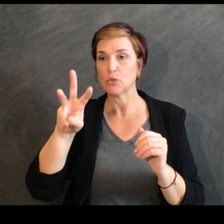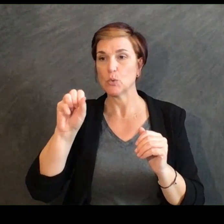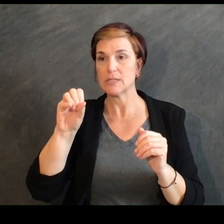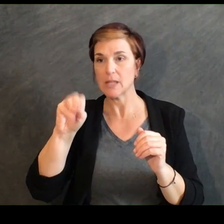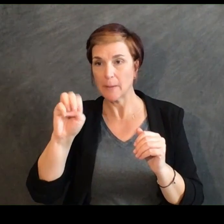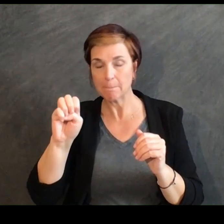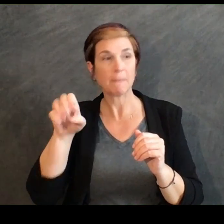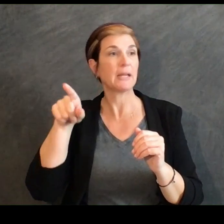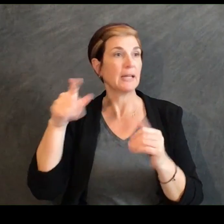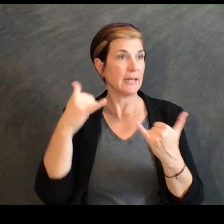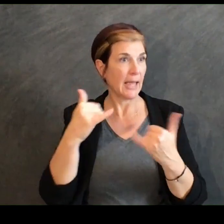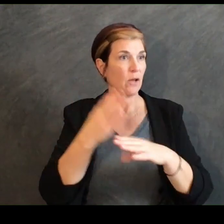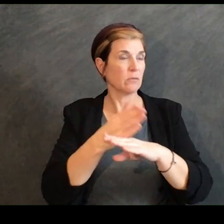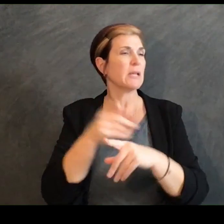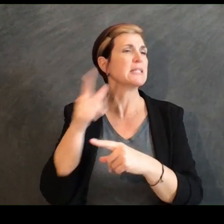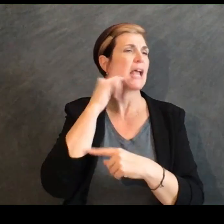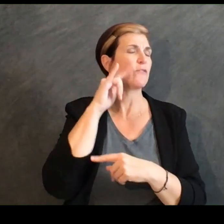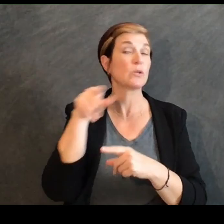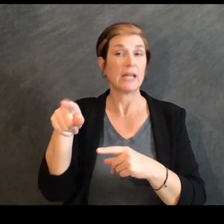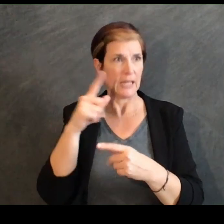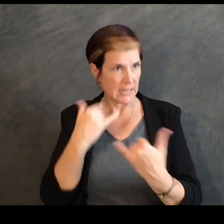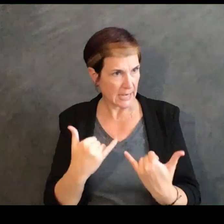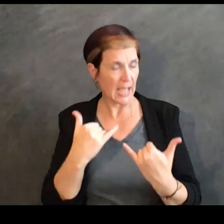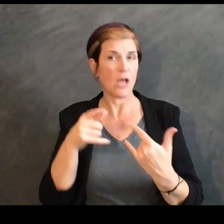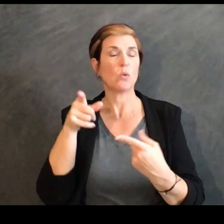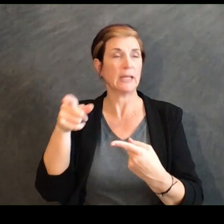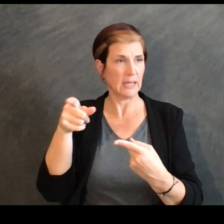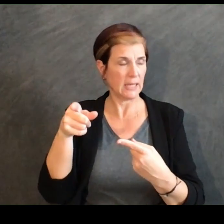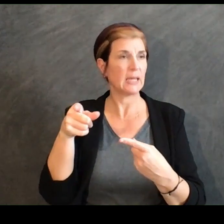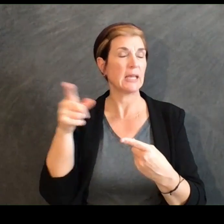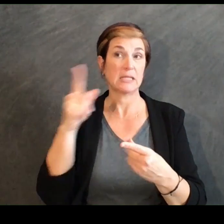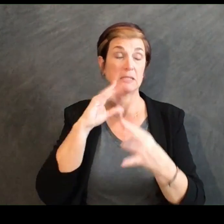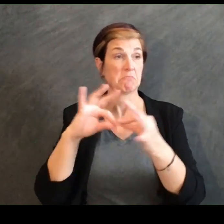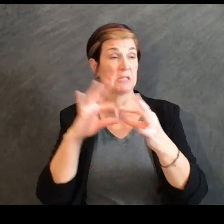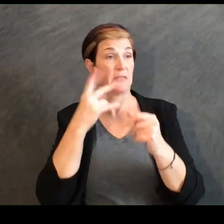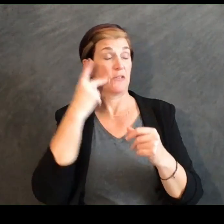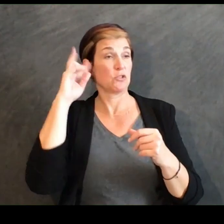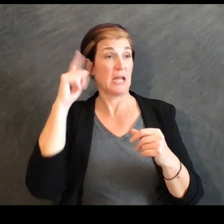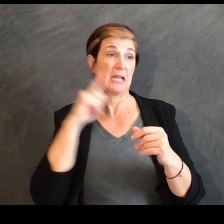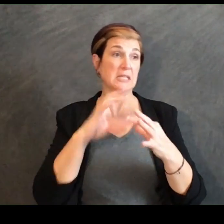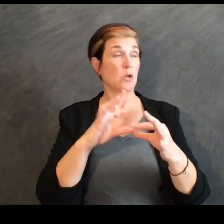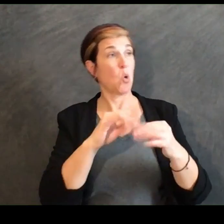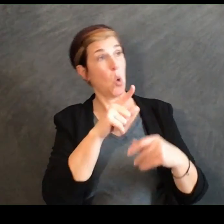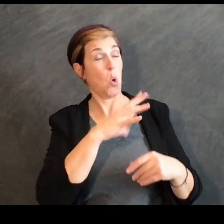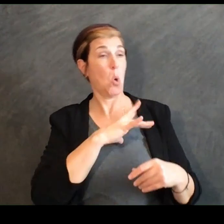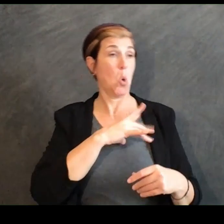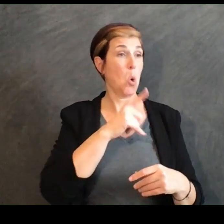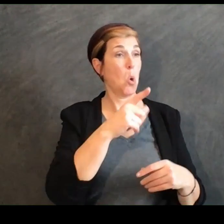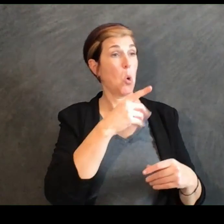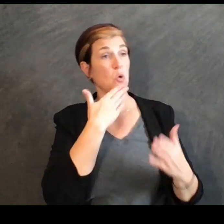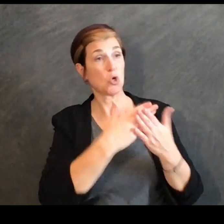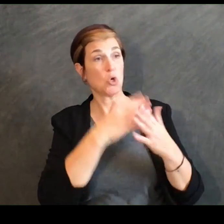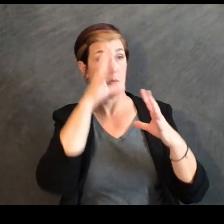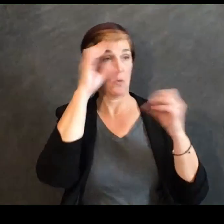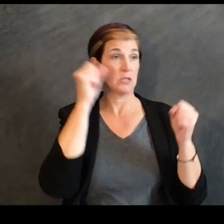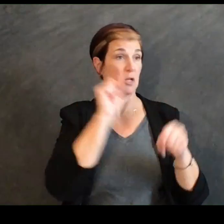California he made some really complimentary comments the other day about how we're working together we worked on the ship together but we